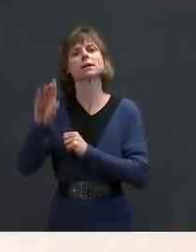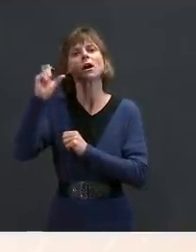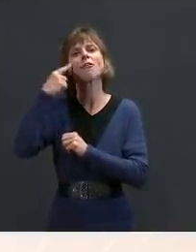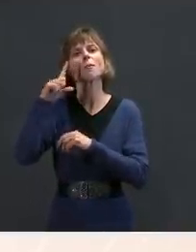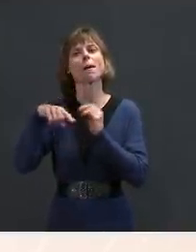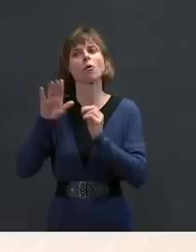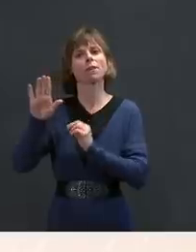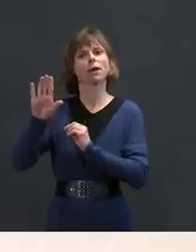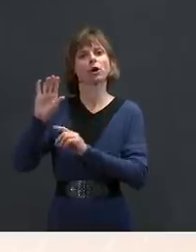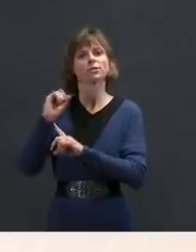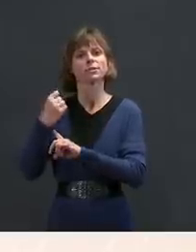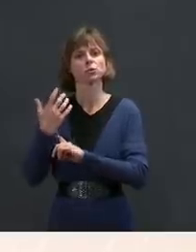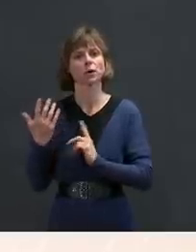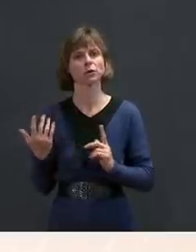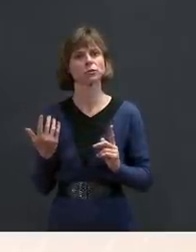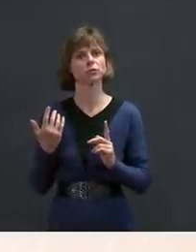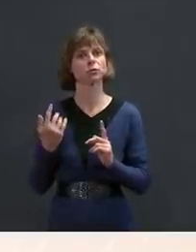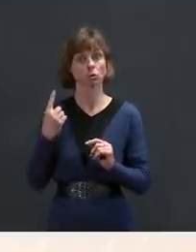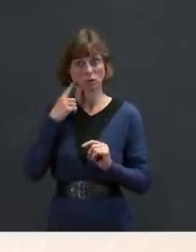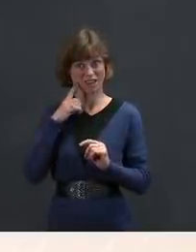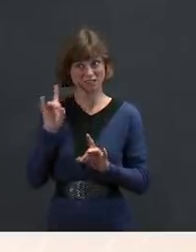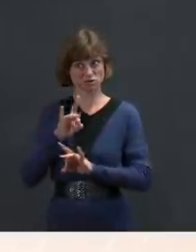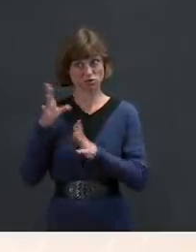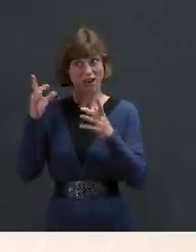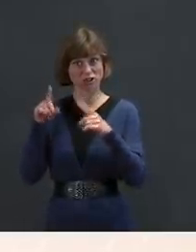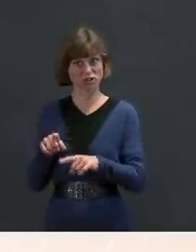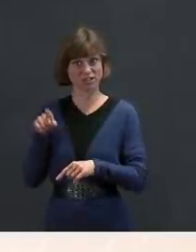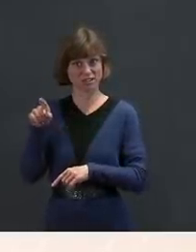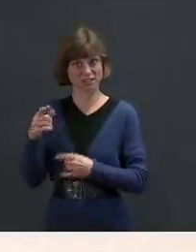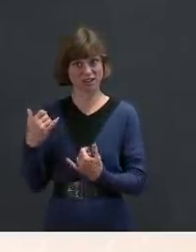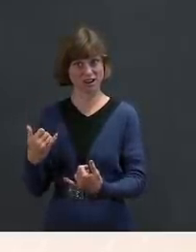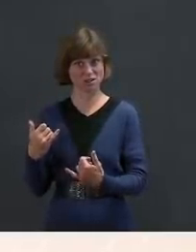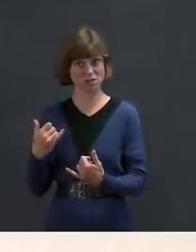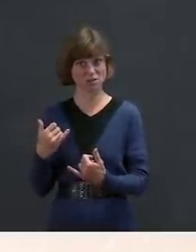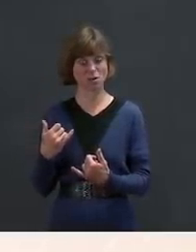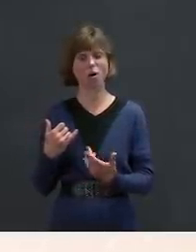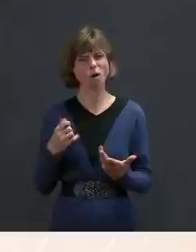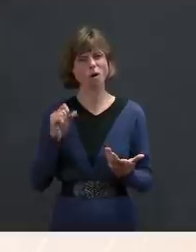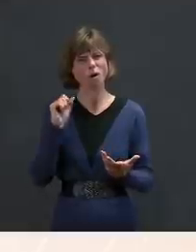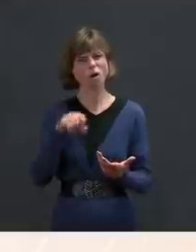Do you think also there is a tragedy going on in Brazil right now -- happening in Brazil? Ms. Psaki: Certainly the loss of life,